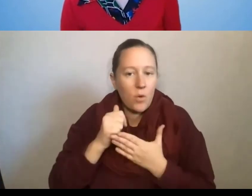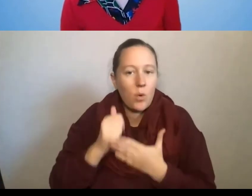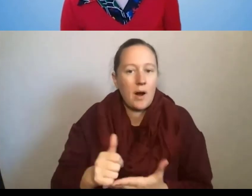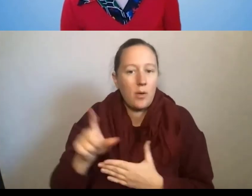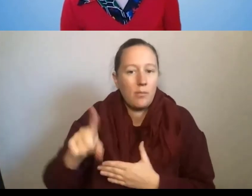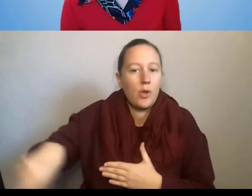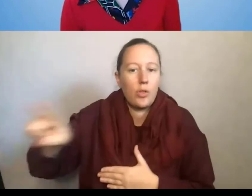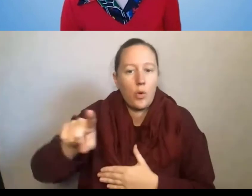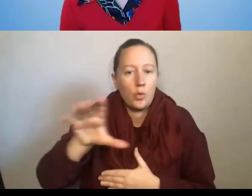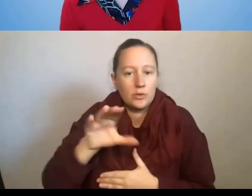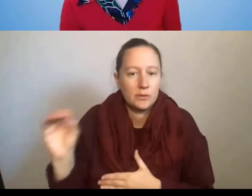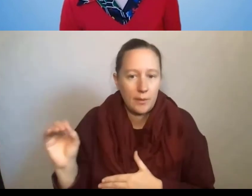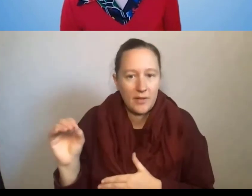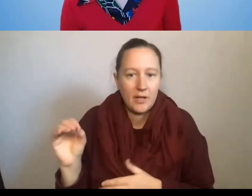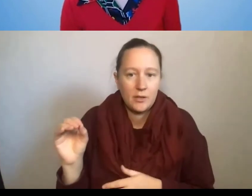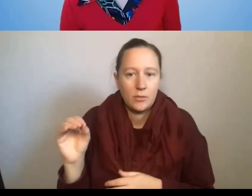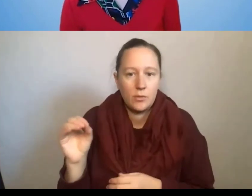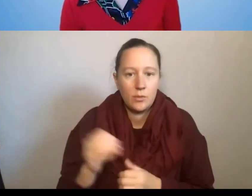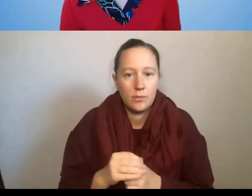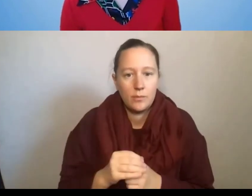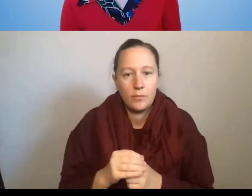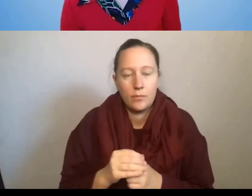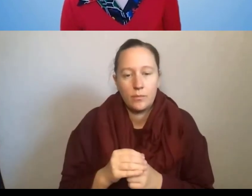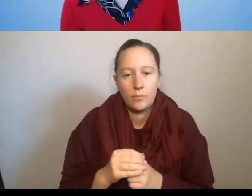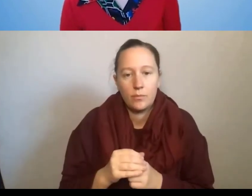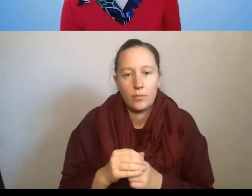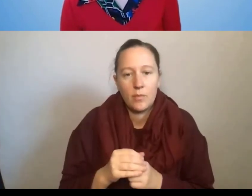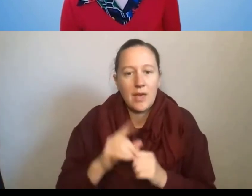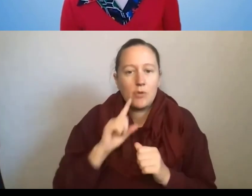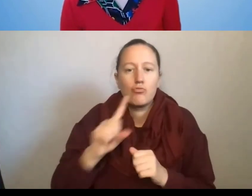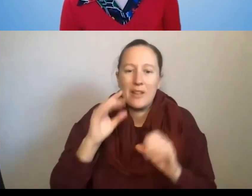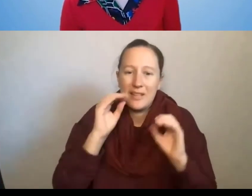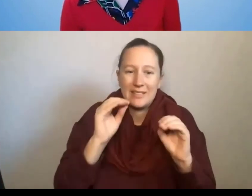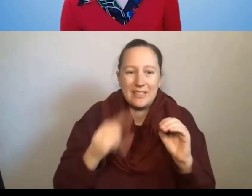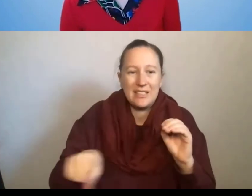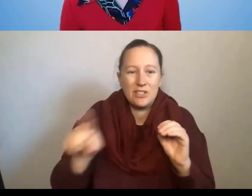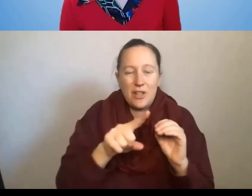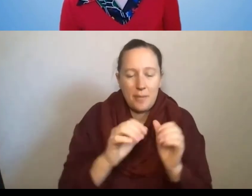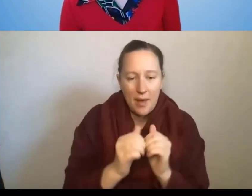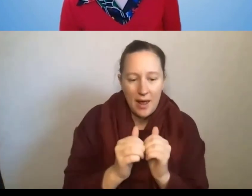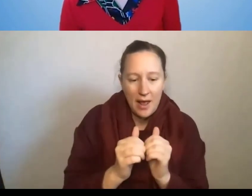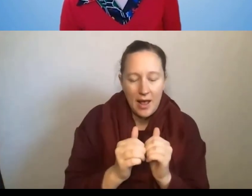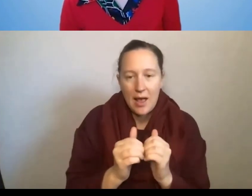to help those innovators and really teach them what they needed to know, how to speak the language,